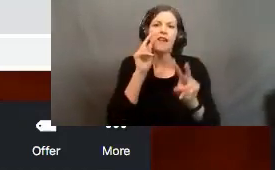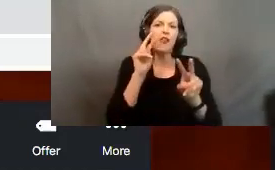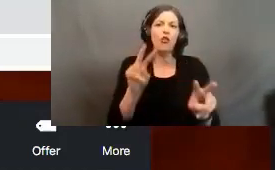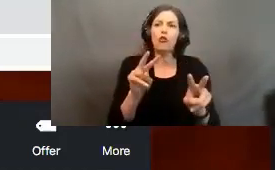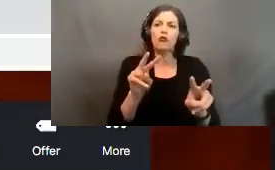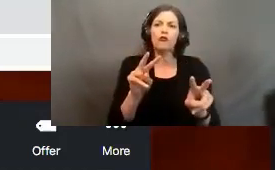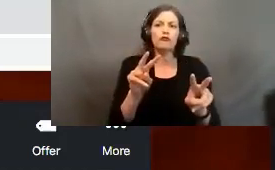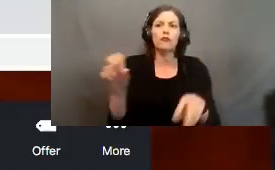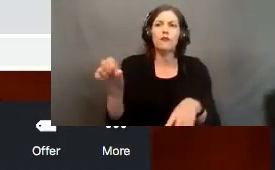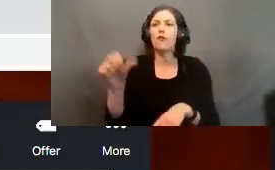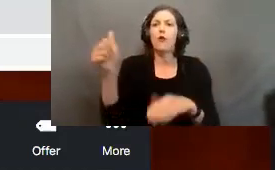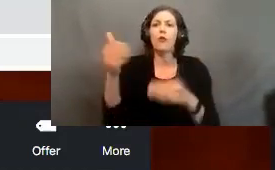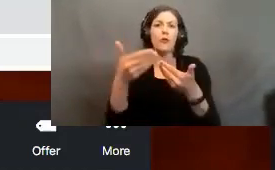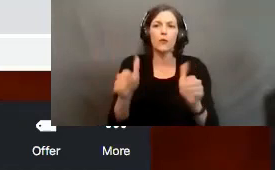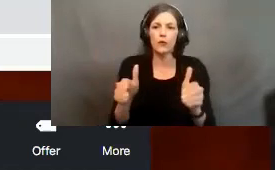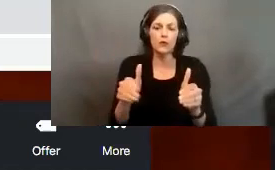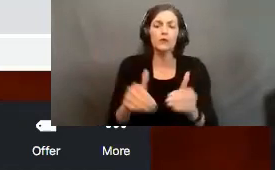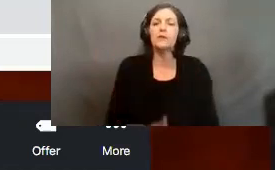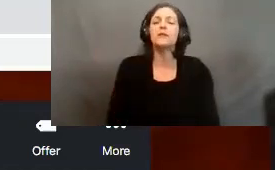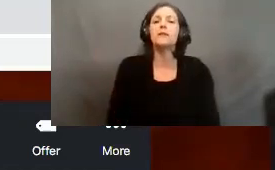in this particular demonstration 12:40:31 but